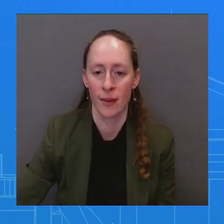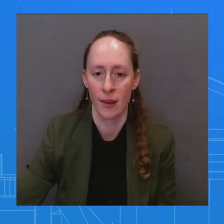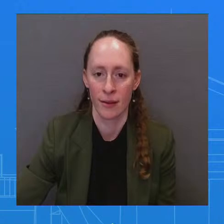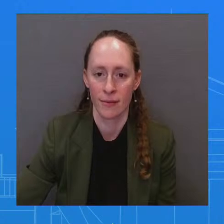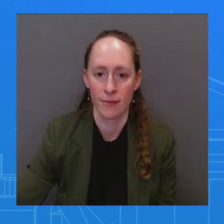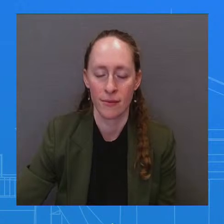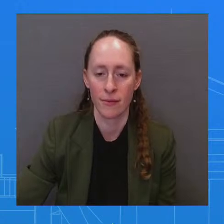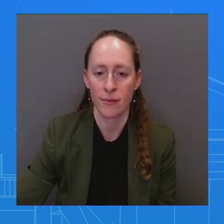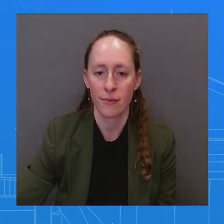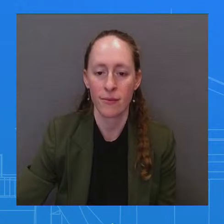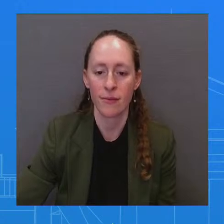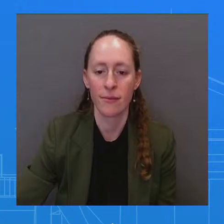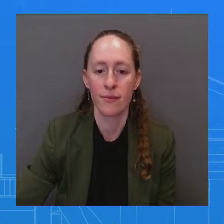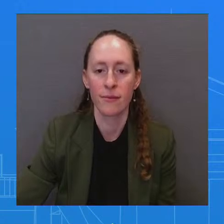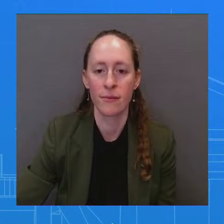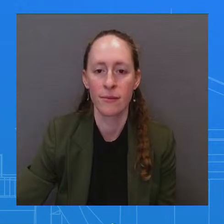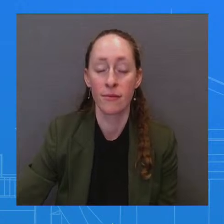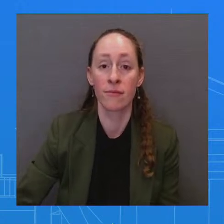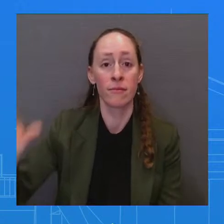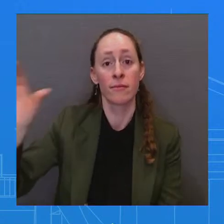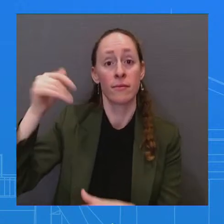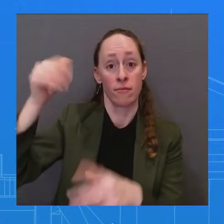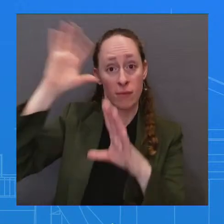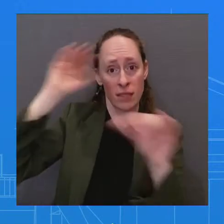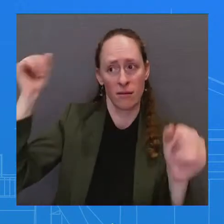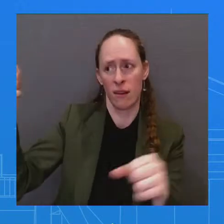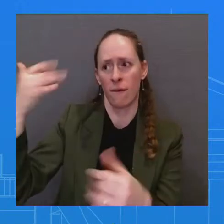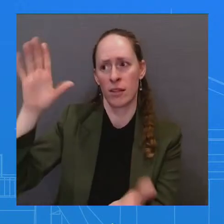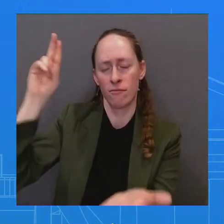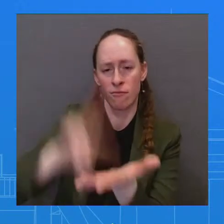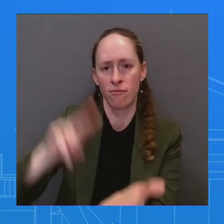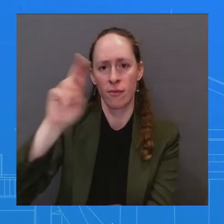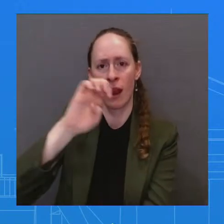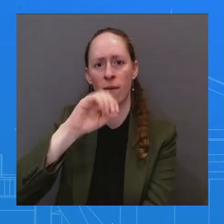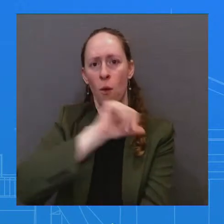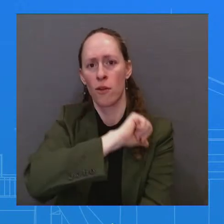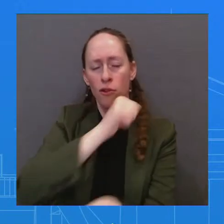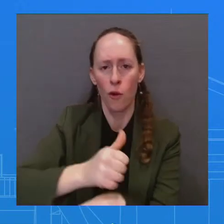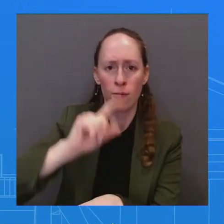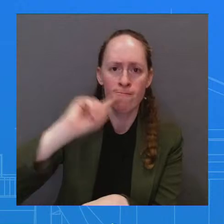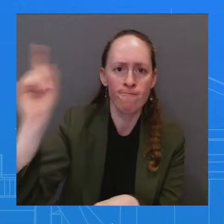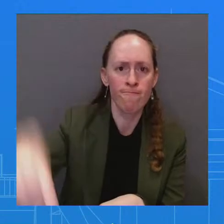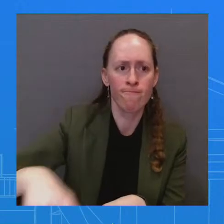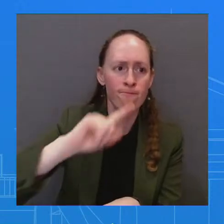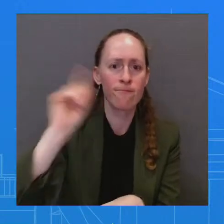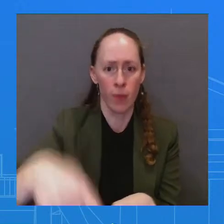establishing the Supply Chain Disruptions Task Force, and investing in our transportation and industry --